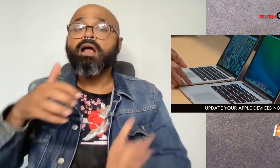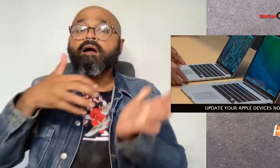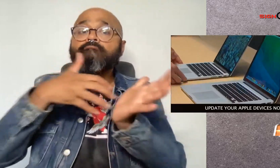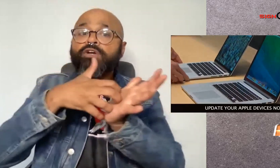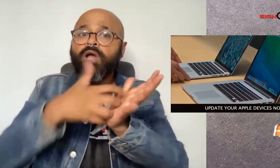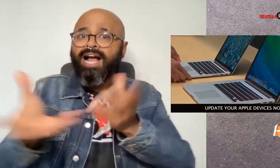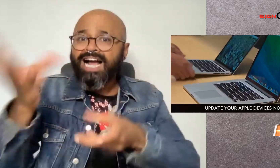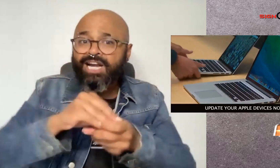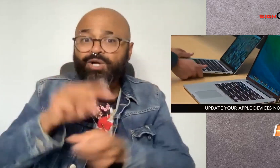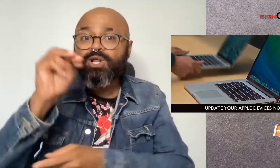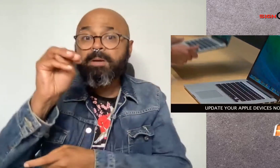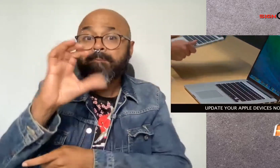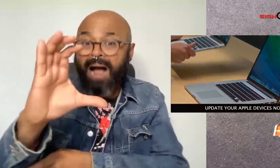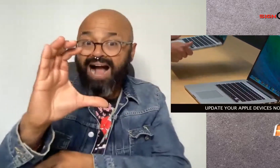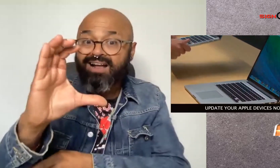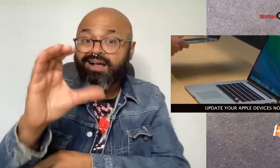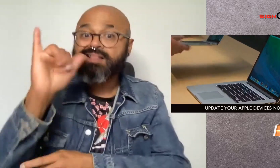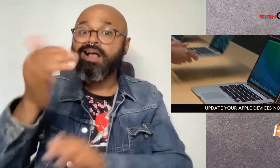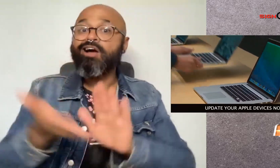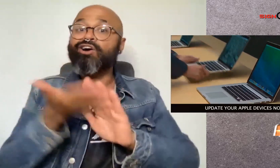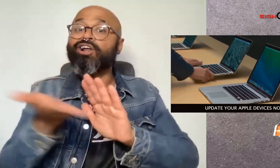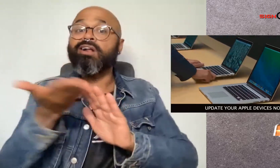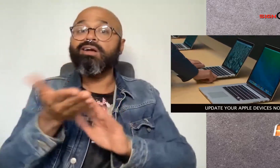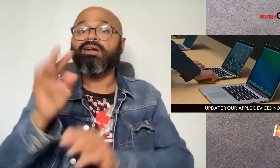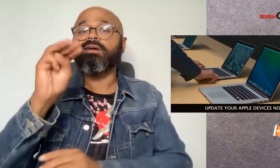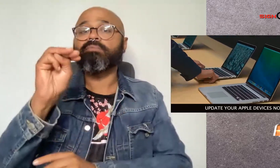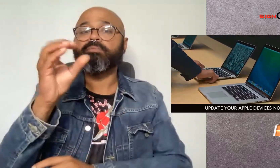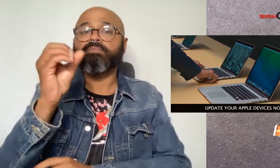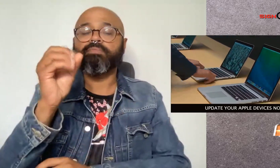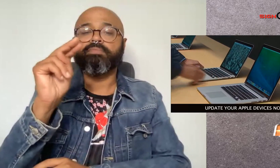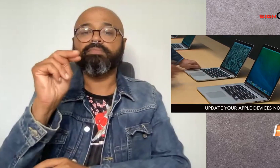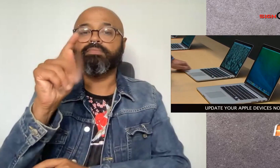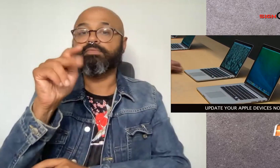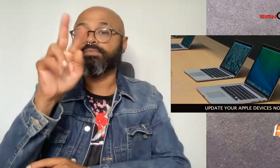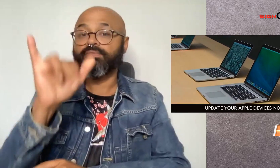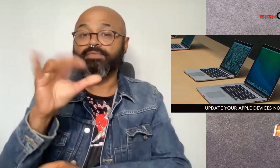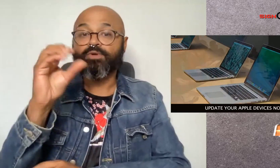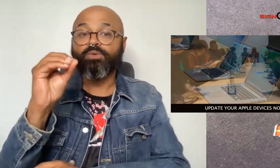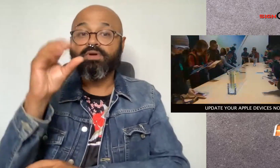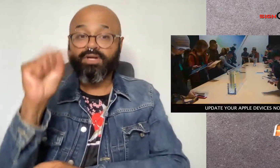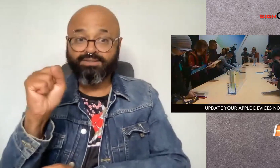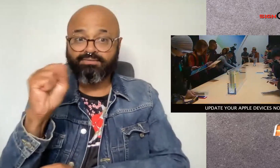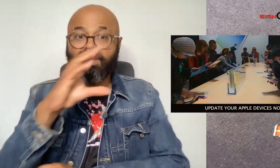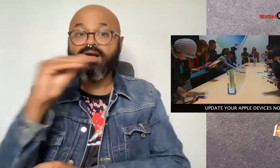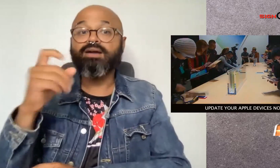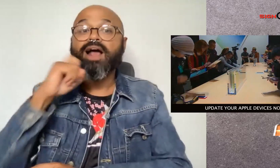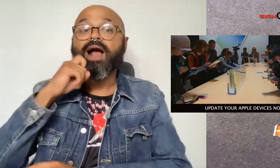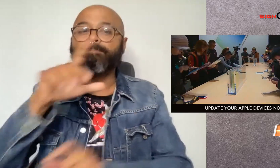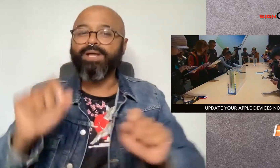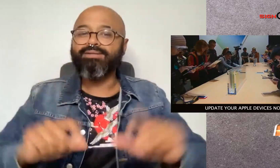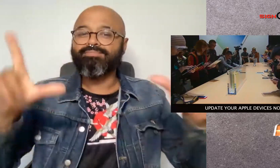models and the seventh generation iPod touch the vulnerability also includes Mac computers